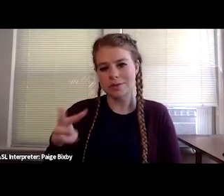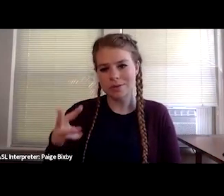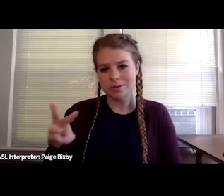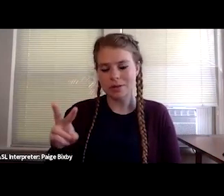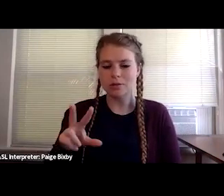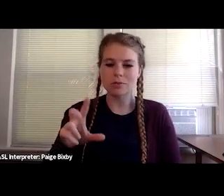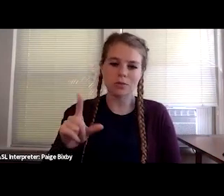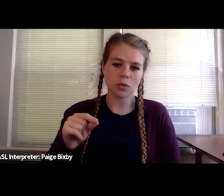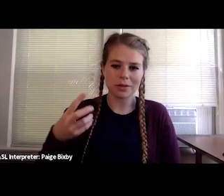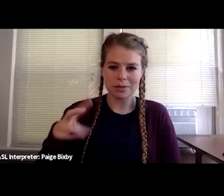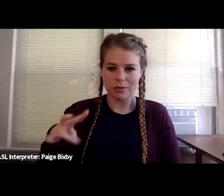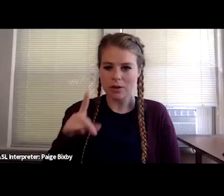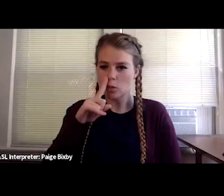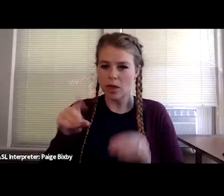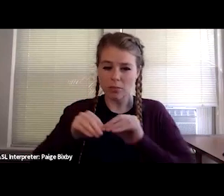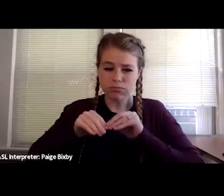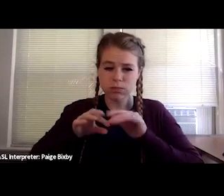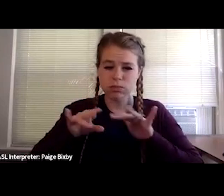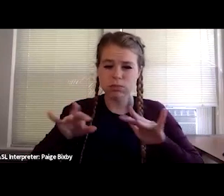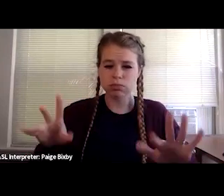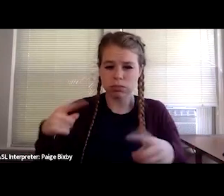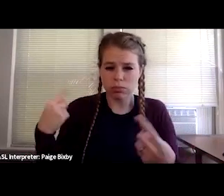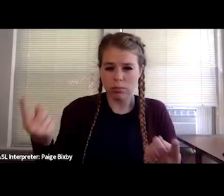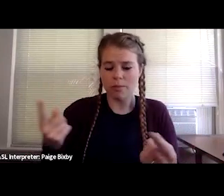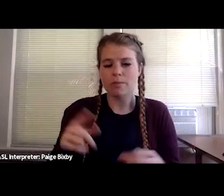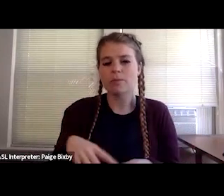And it's really spread on since then. So we'll kind of talk further about that, next slide.